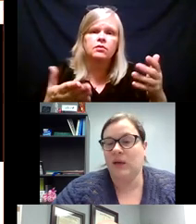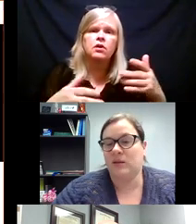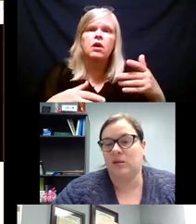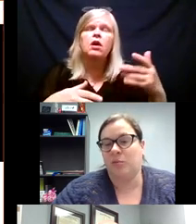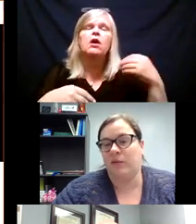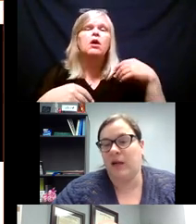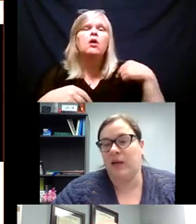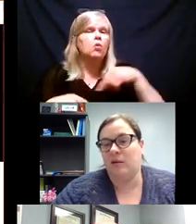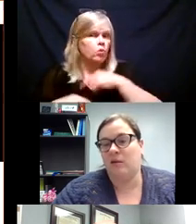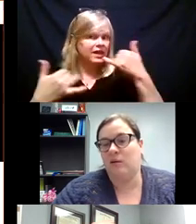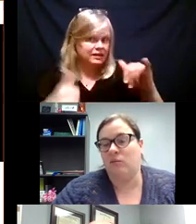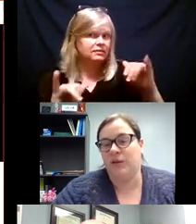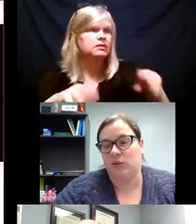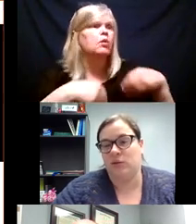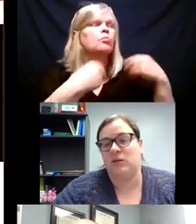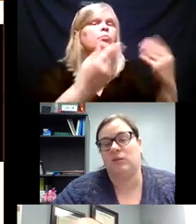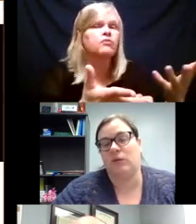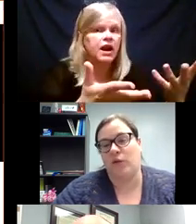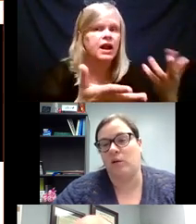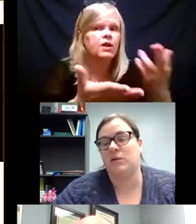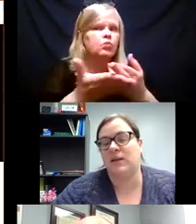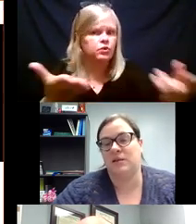WE CAN STILL PROVIDE RESOURCES REFERRALS AND RESOURCES AND